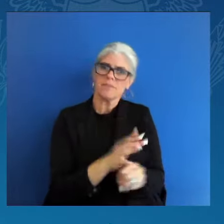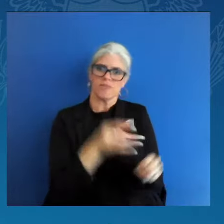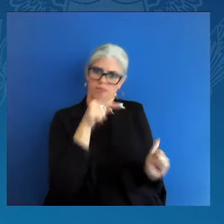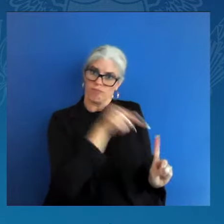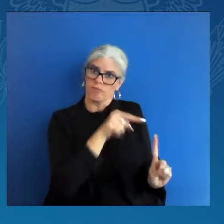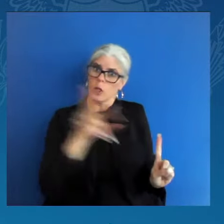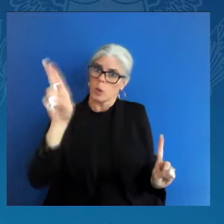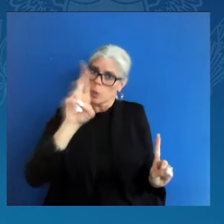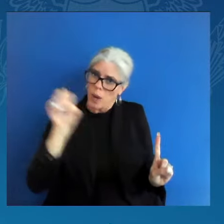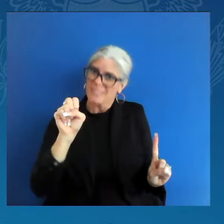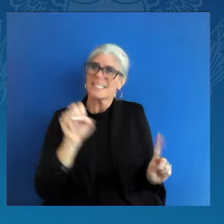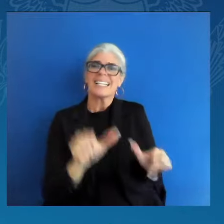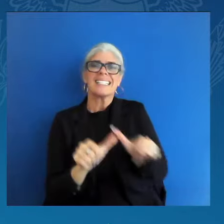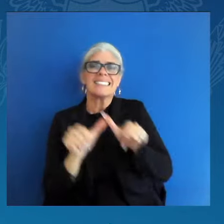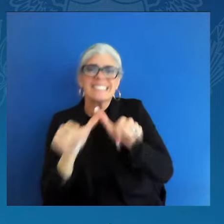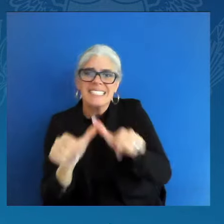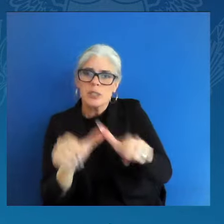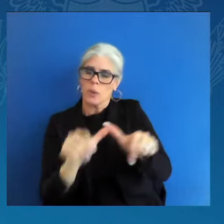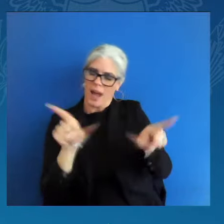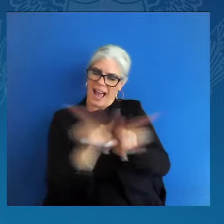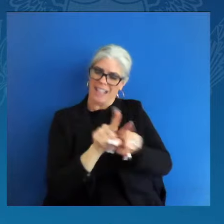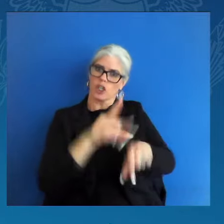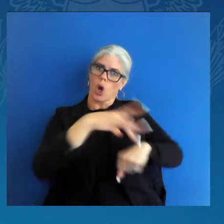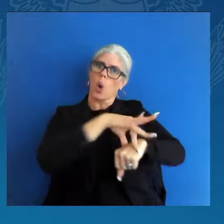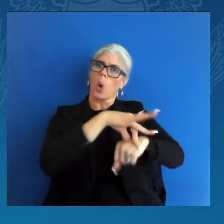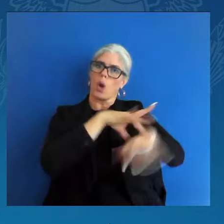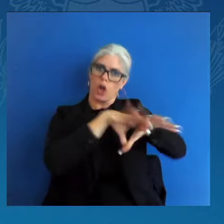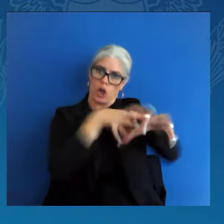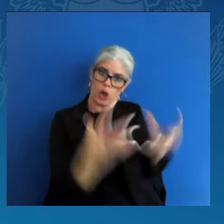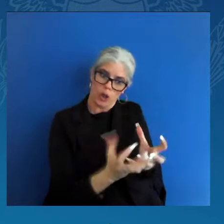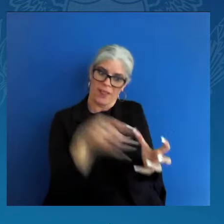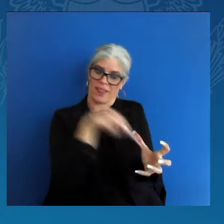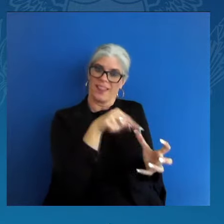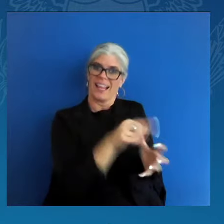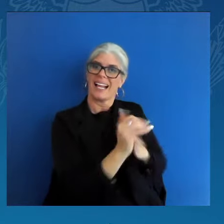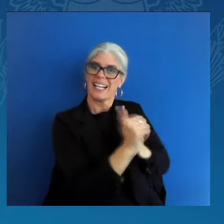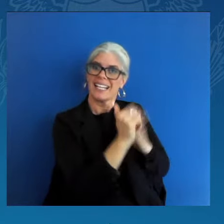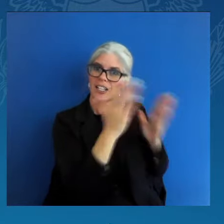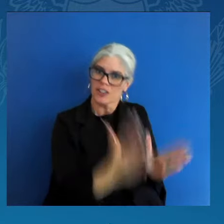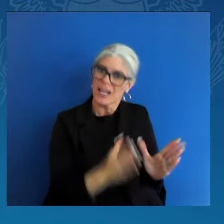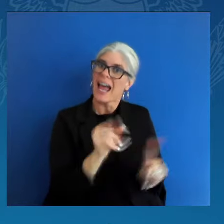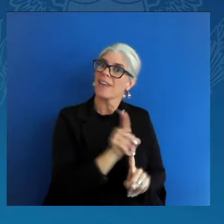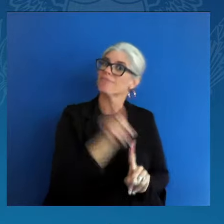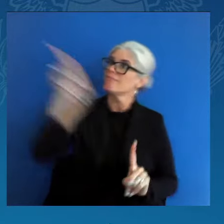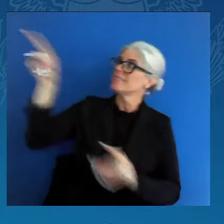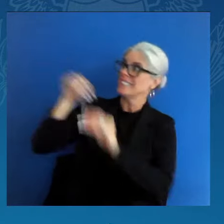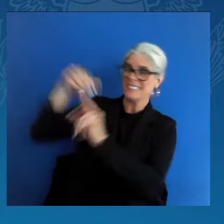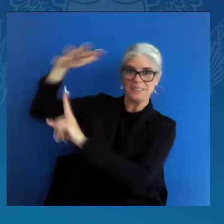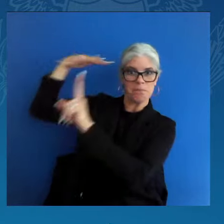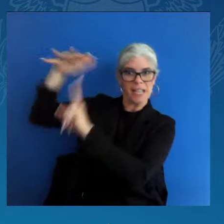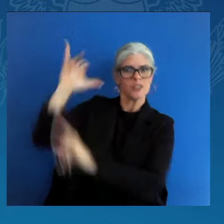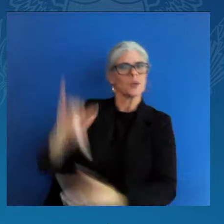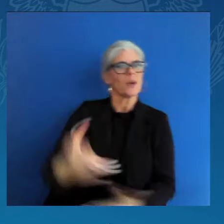And Polly, thank you again for the fantastic partnership that we've established between Department of Commerce